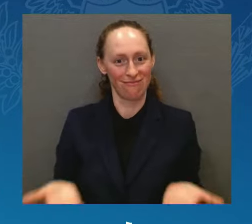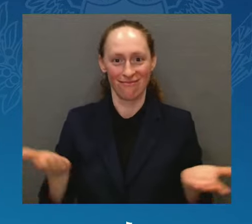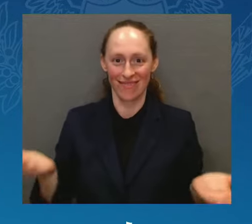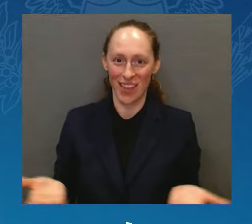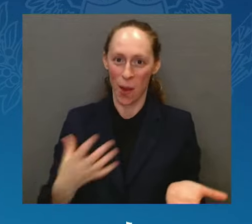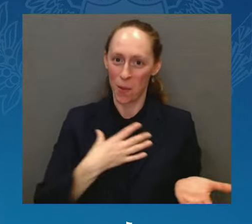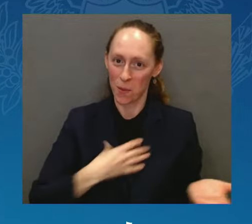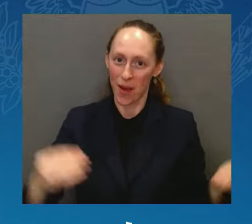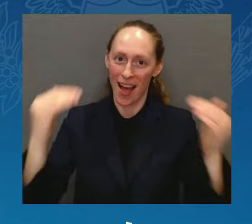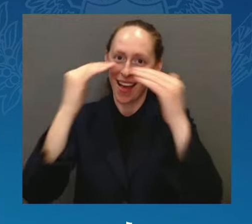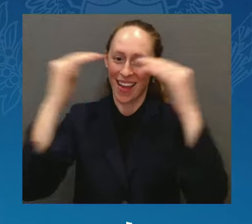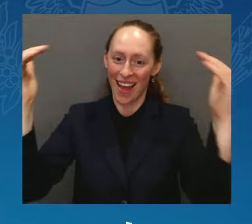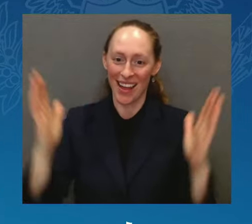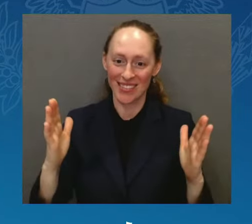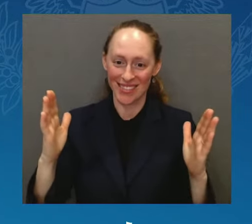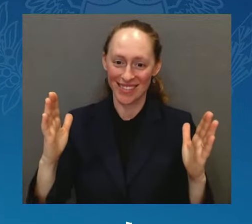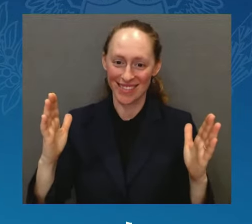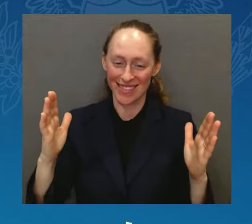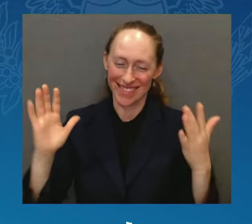And thank you for joining us this afternoon.